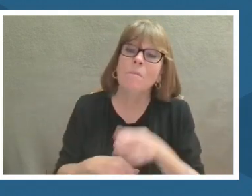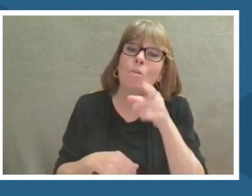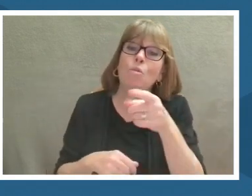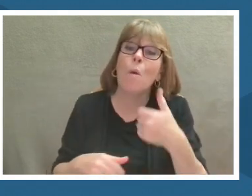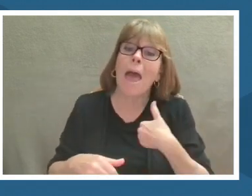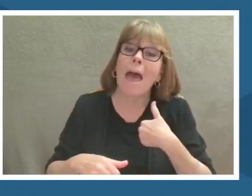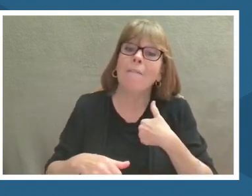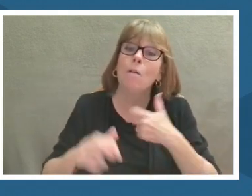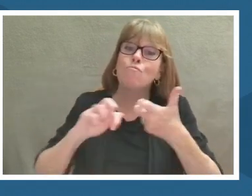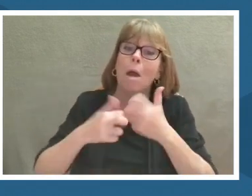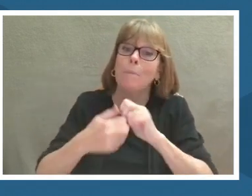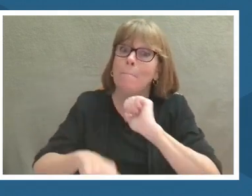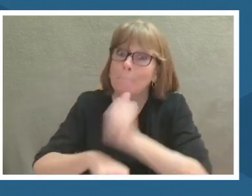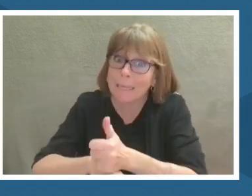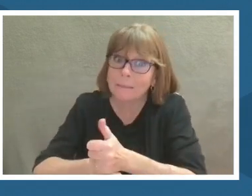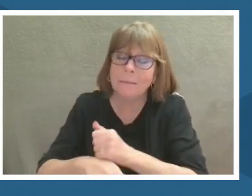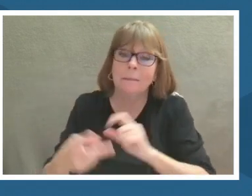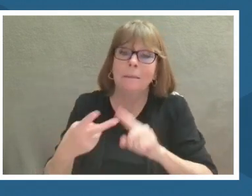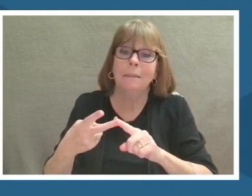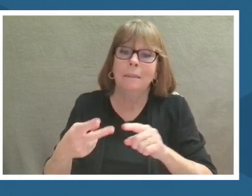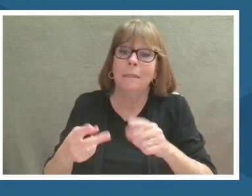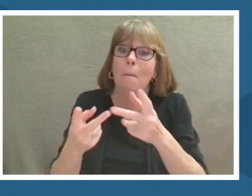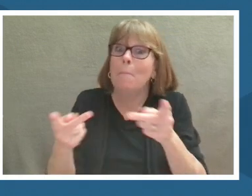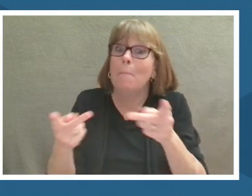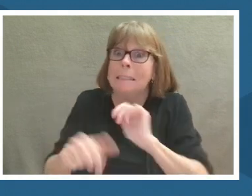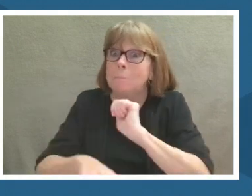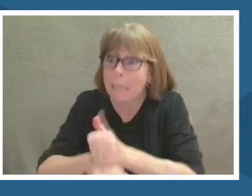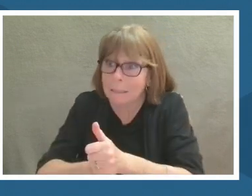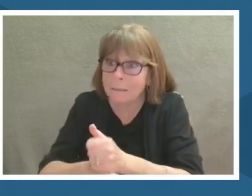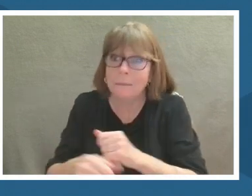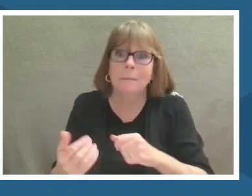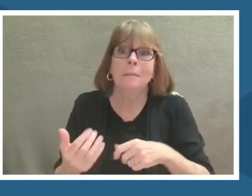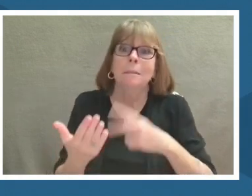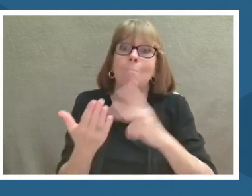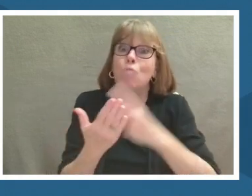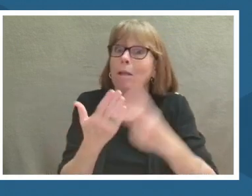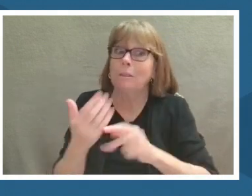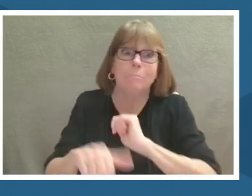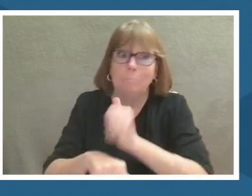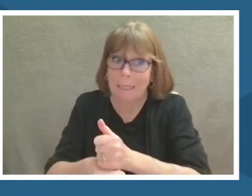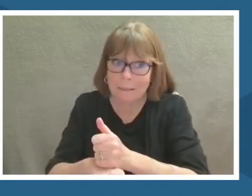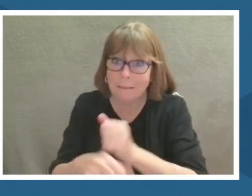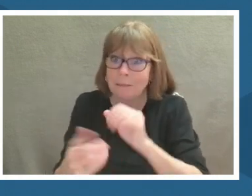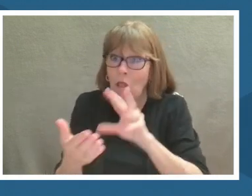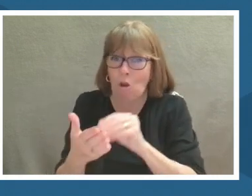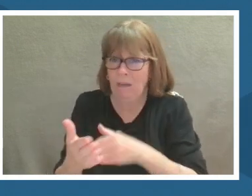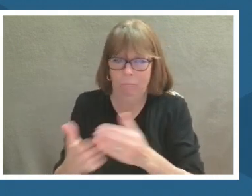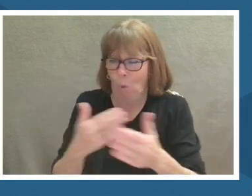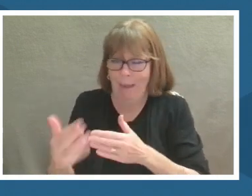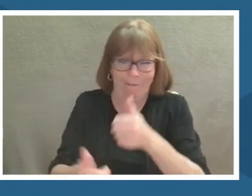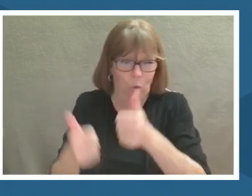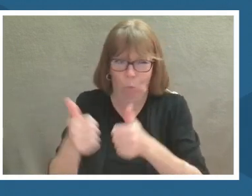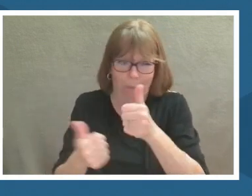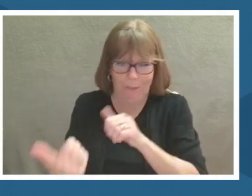place-based learning and it is com it is